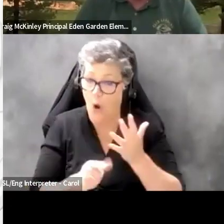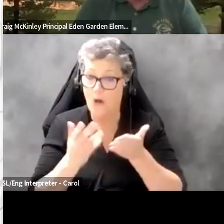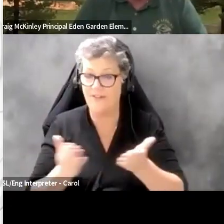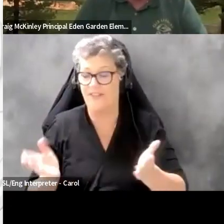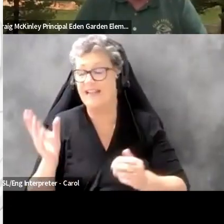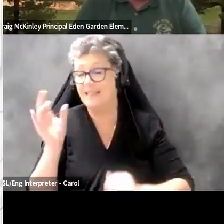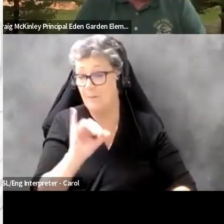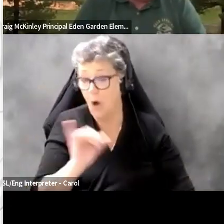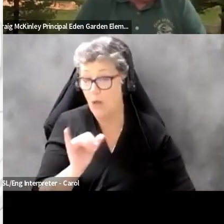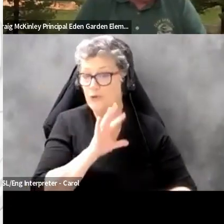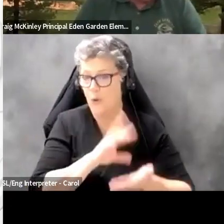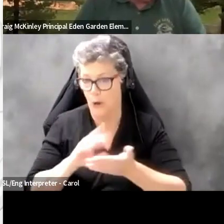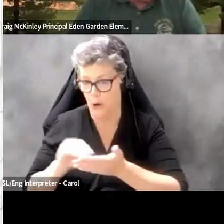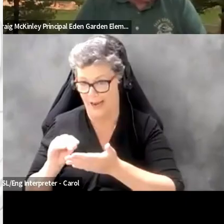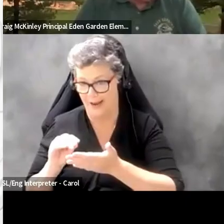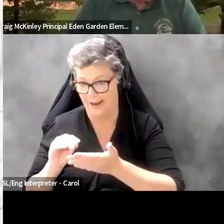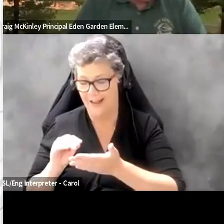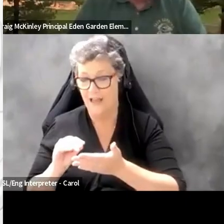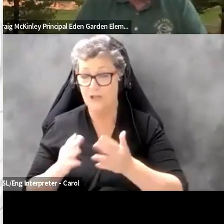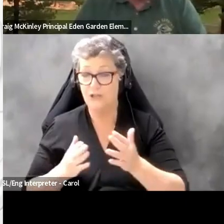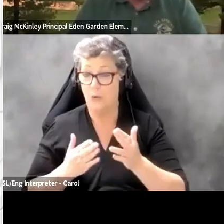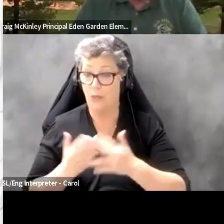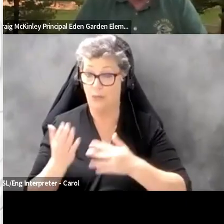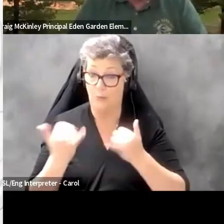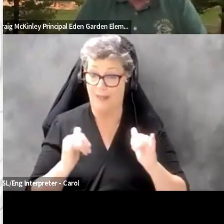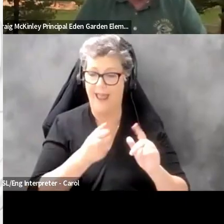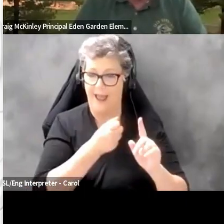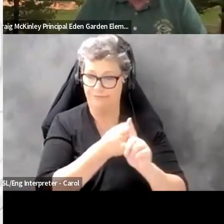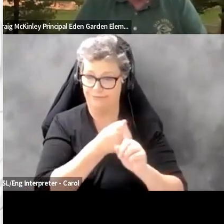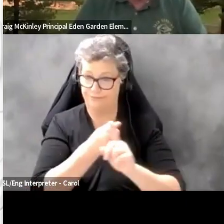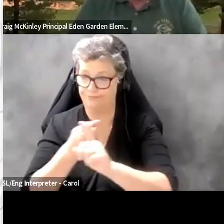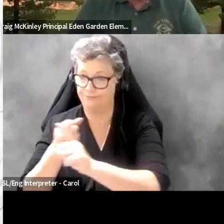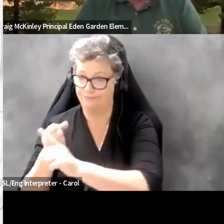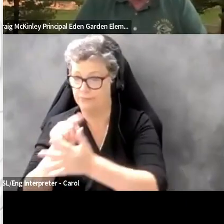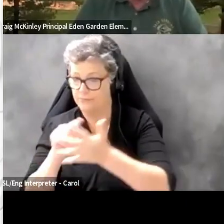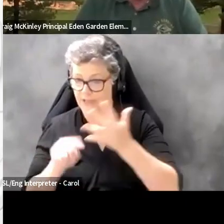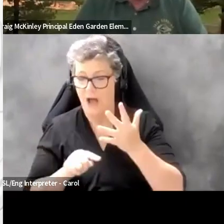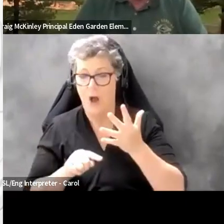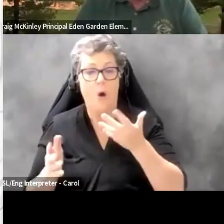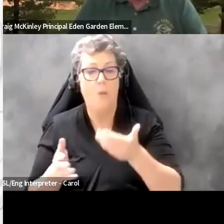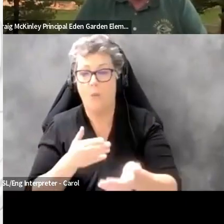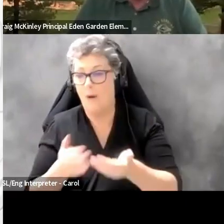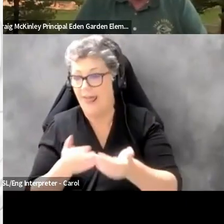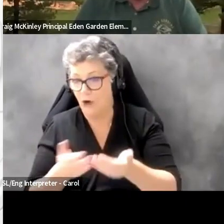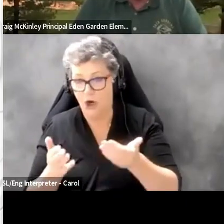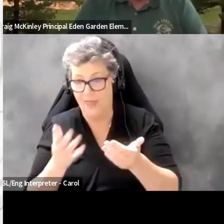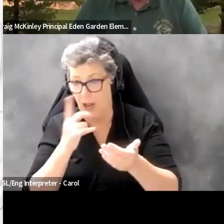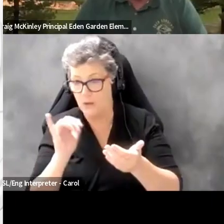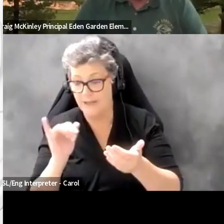also learning. And so through play I'm hitting all of the whatever it is. And my job then is